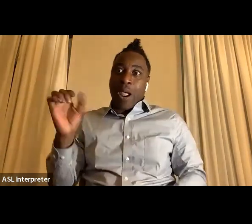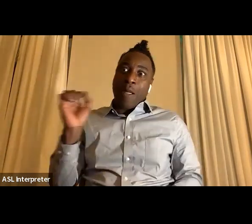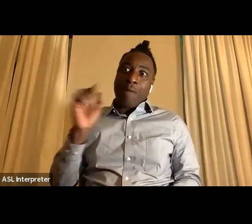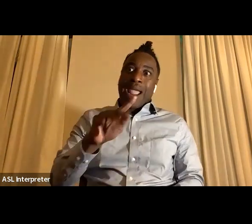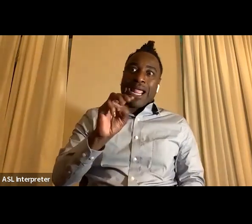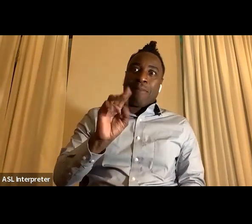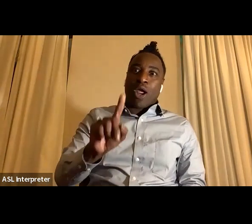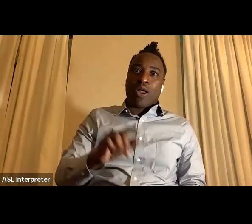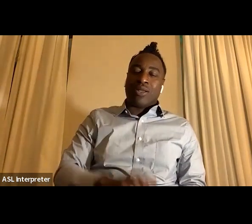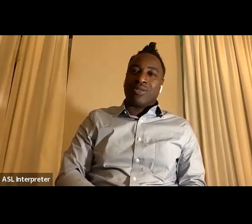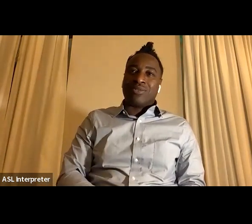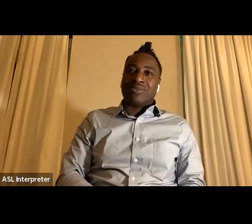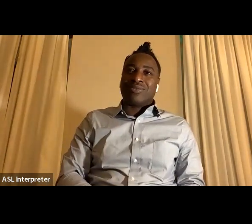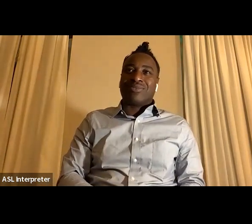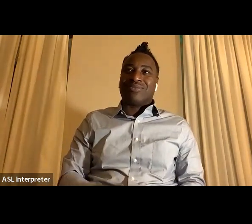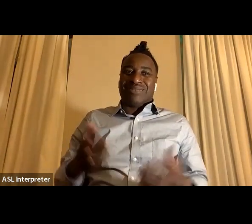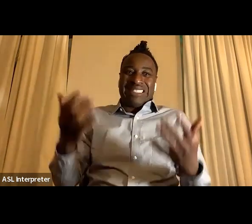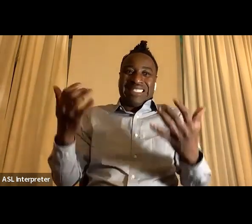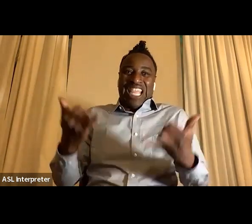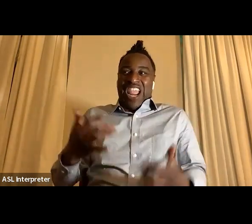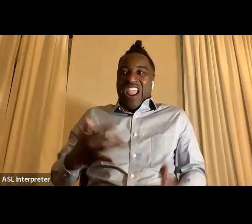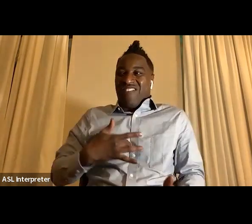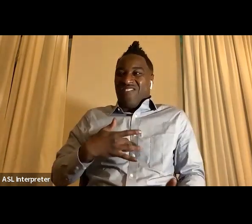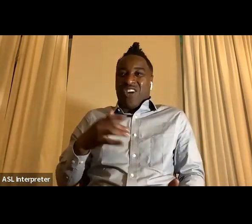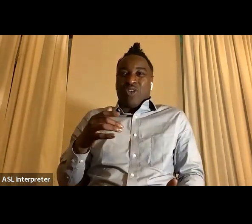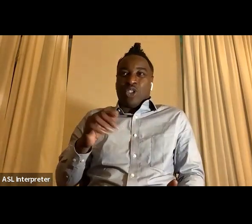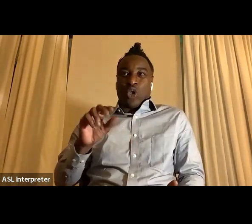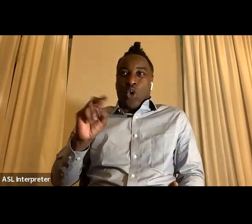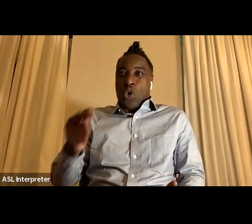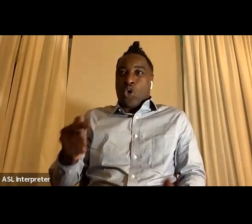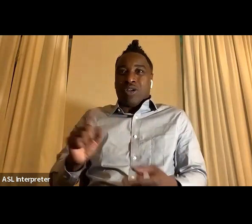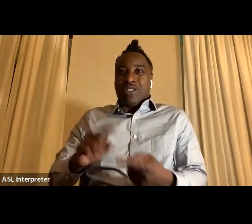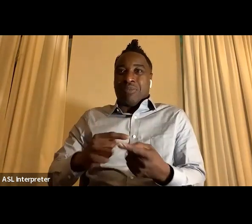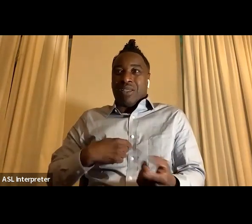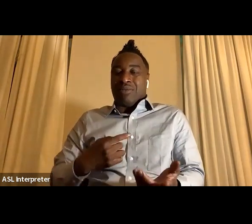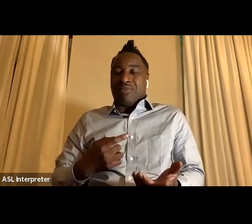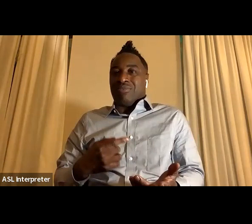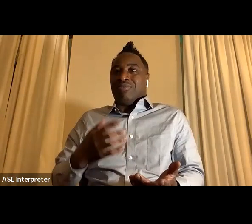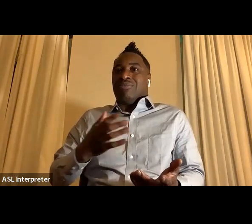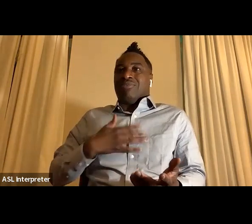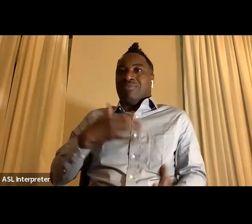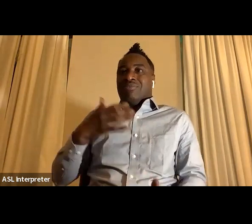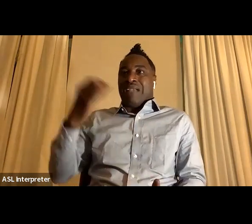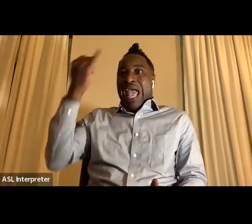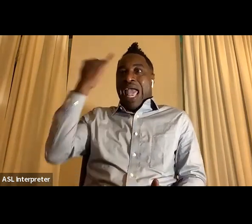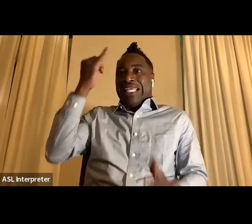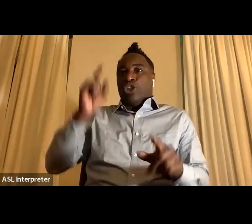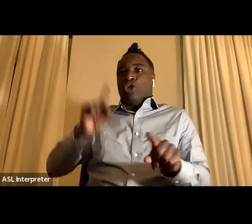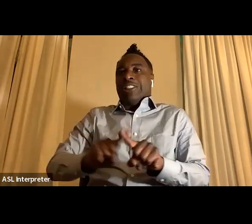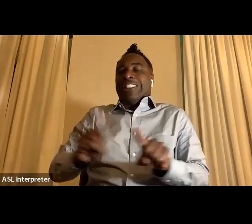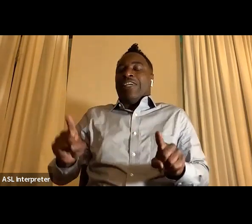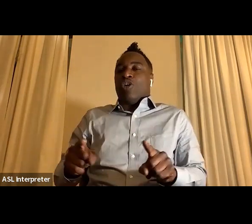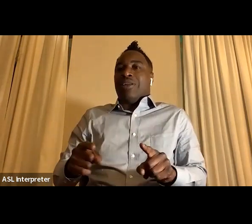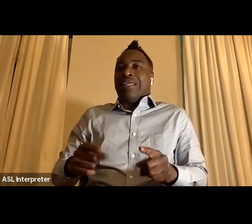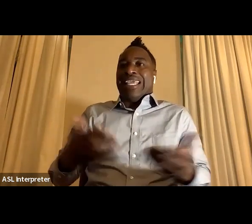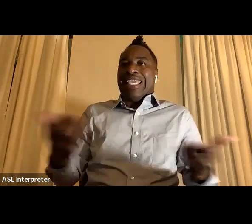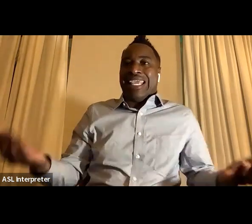junk to me and like, I can like that just in such a different headspace. Coming back in this unexpected way.